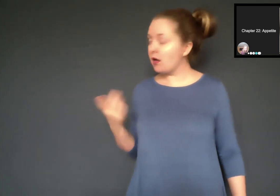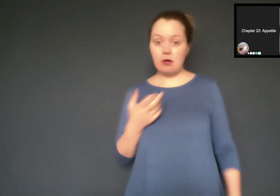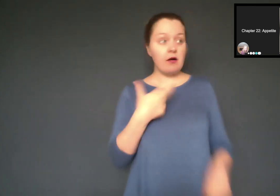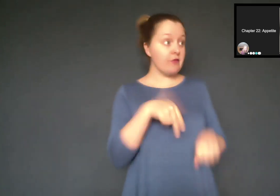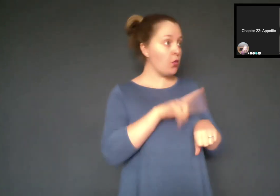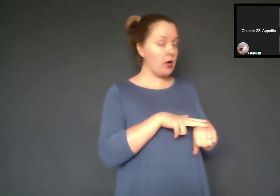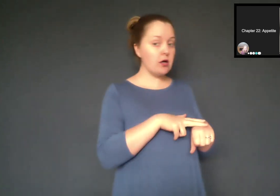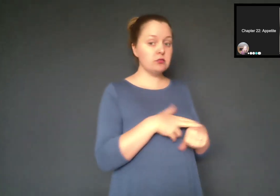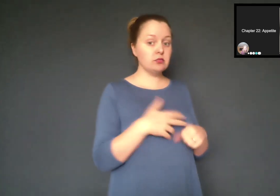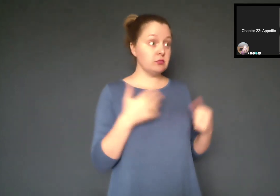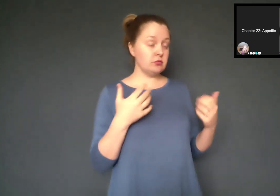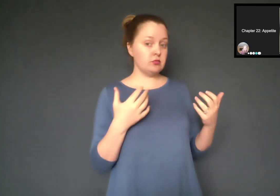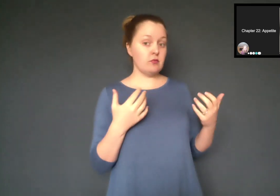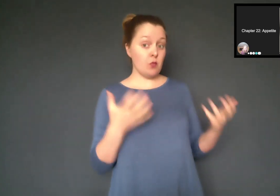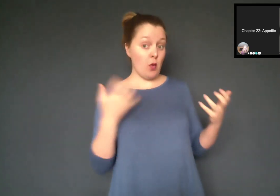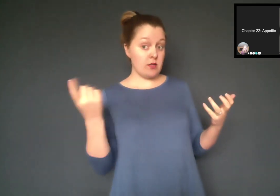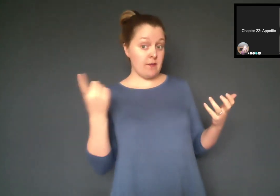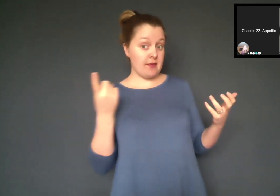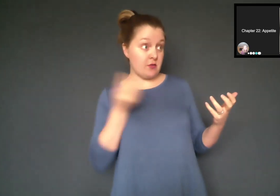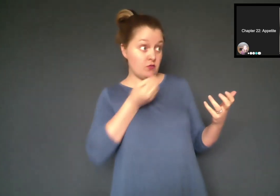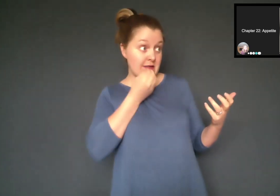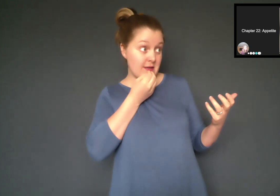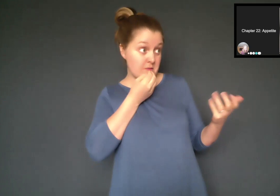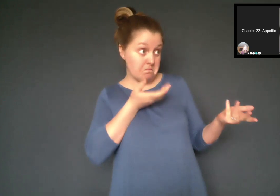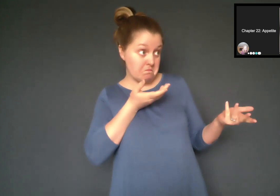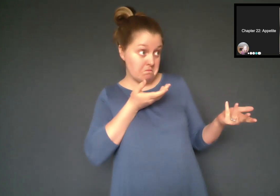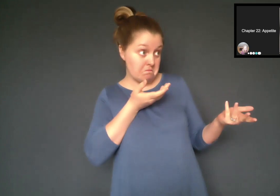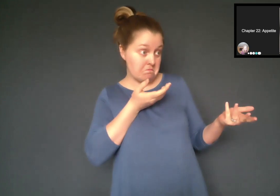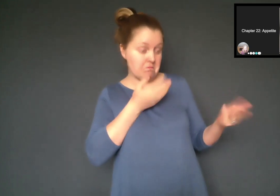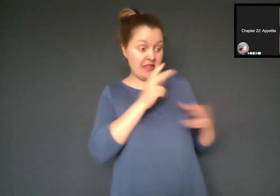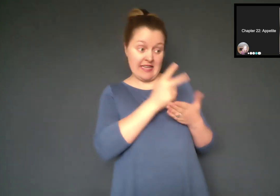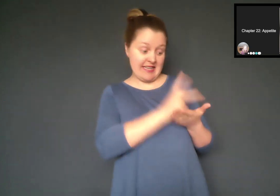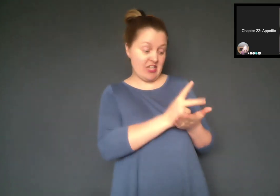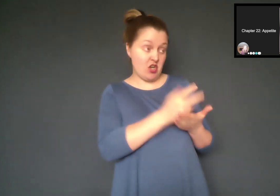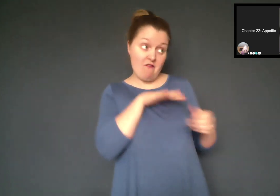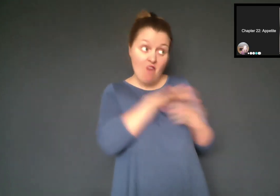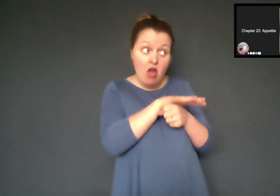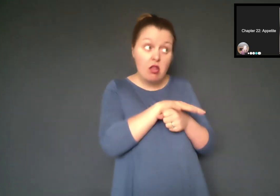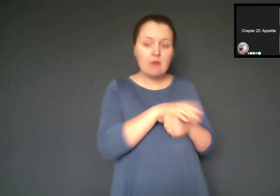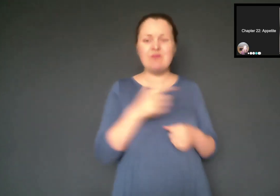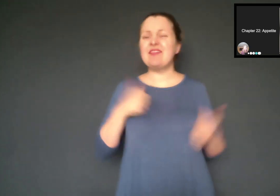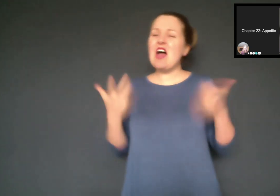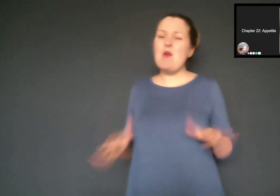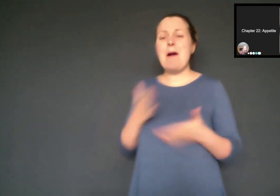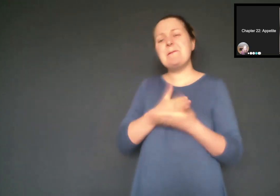so how about something to eat the kitchen's full said rictus i don't want pies and hot dogs i want